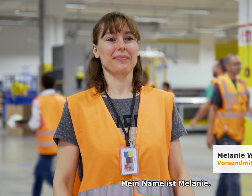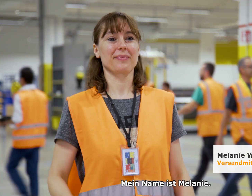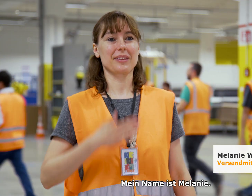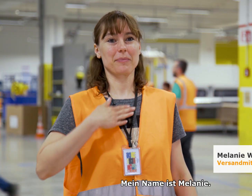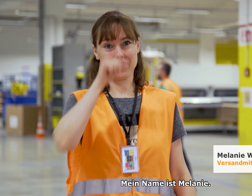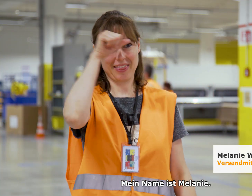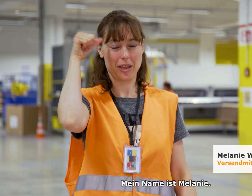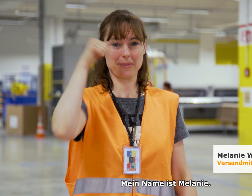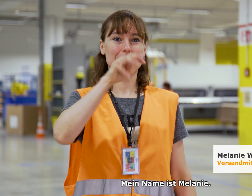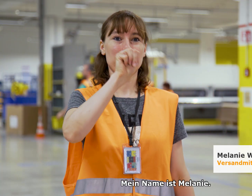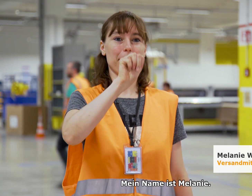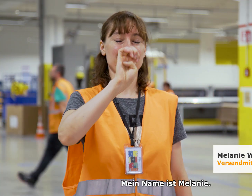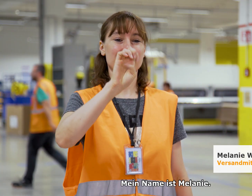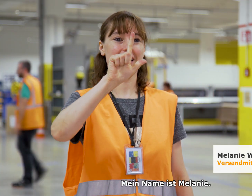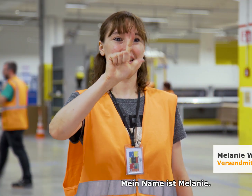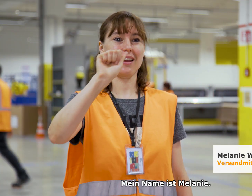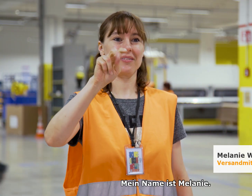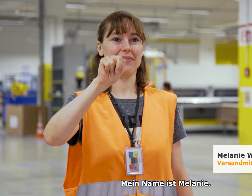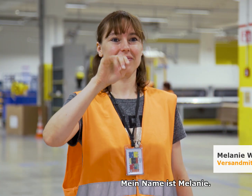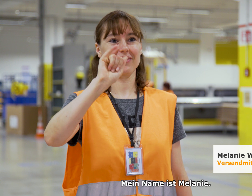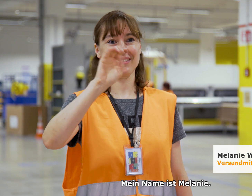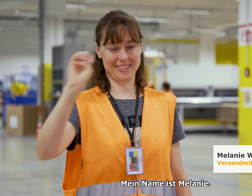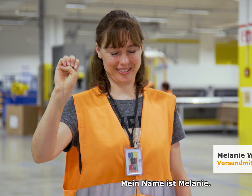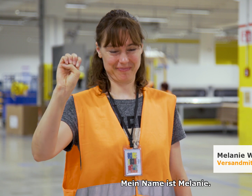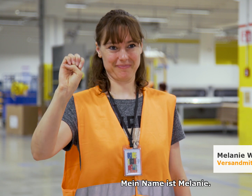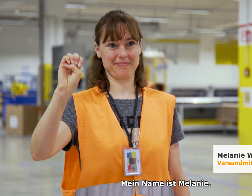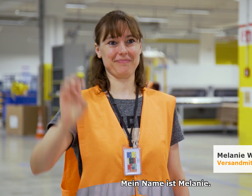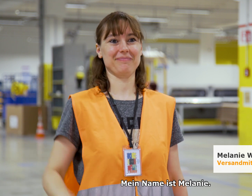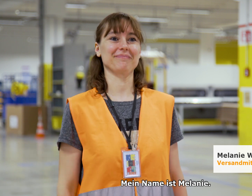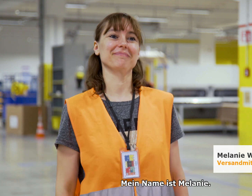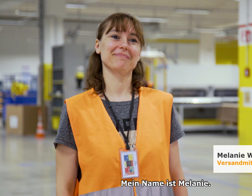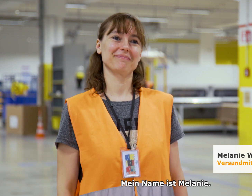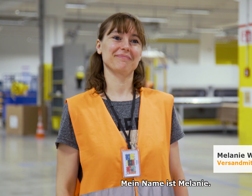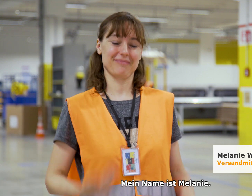My name is Melanie.